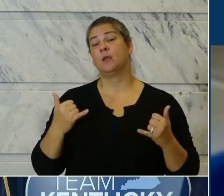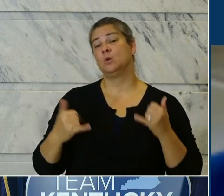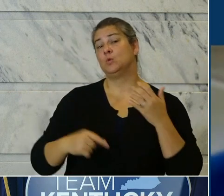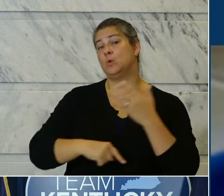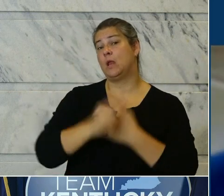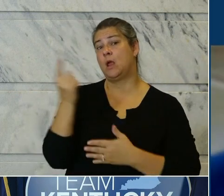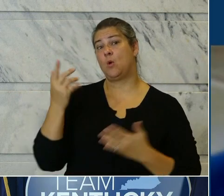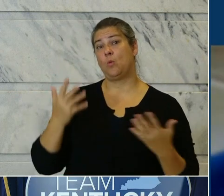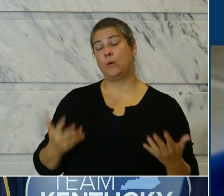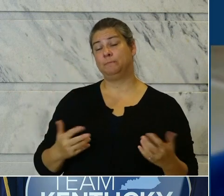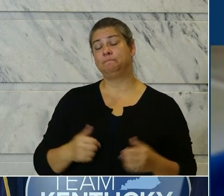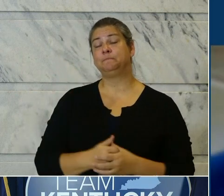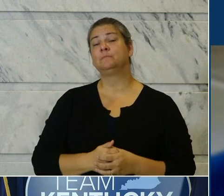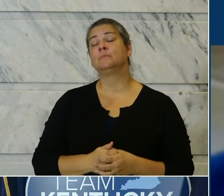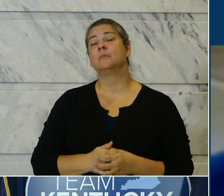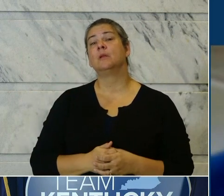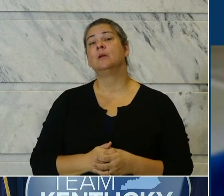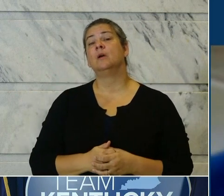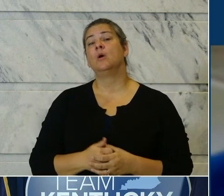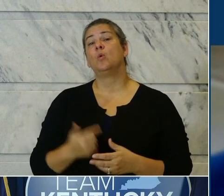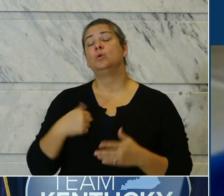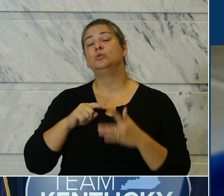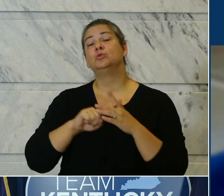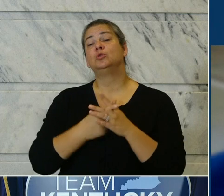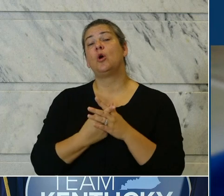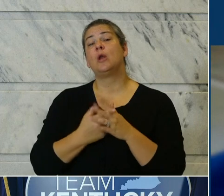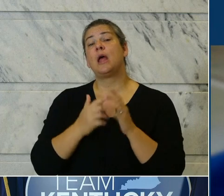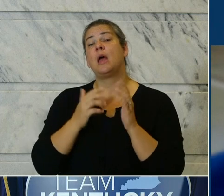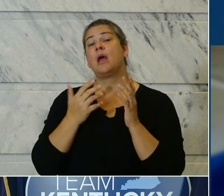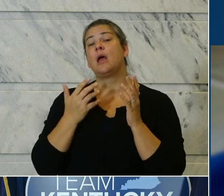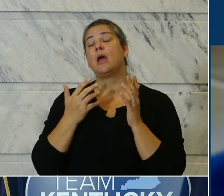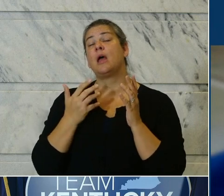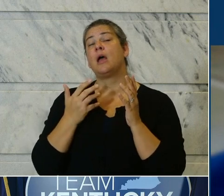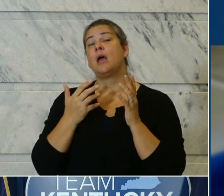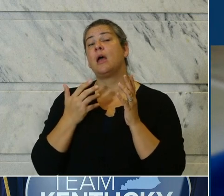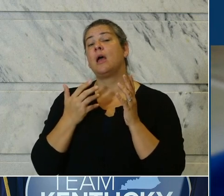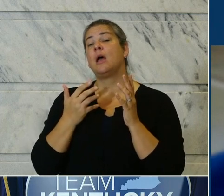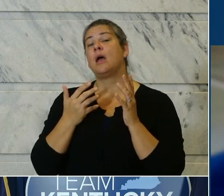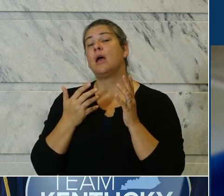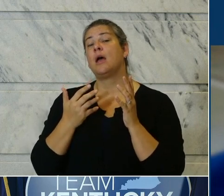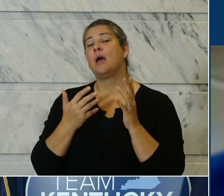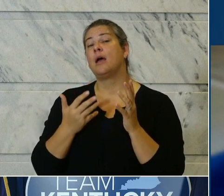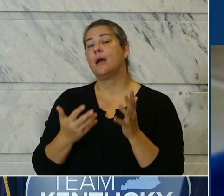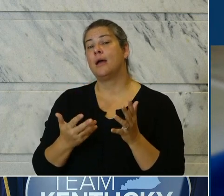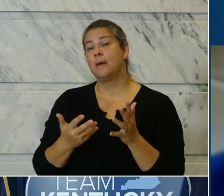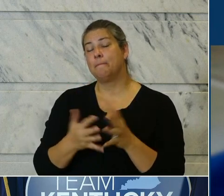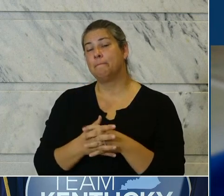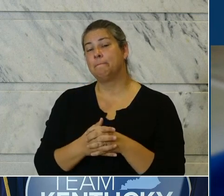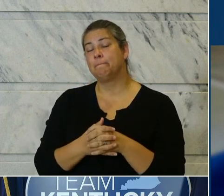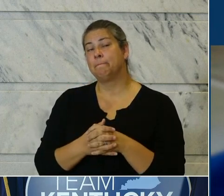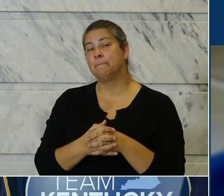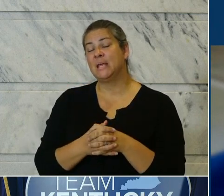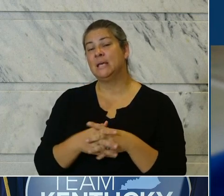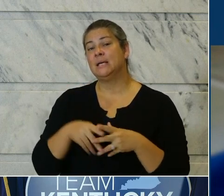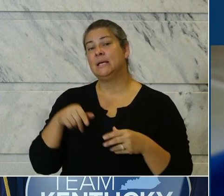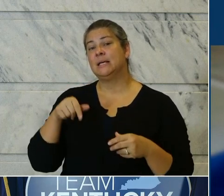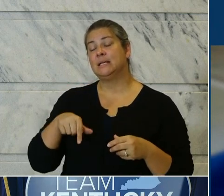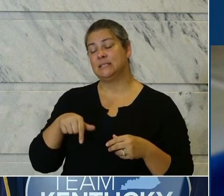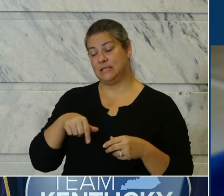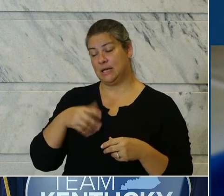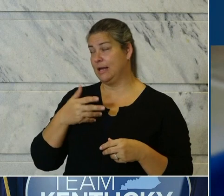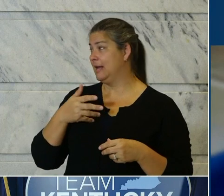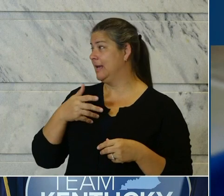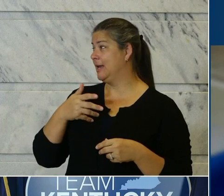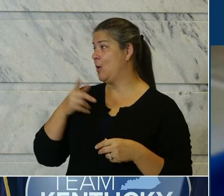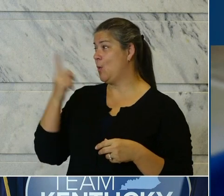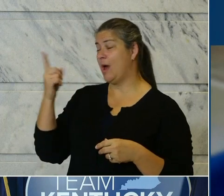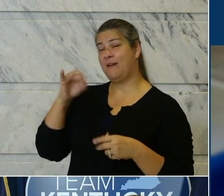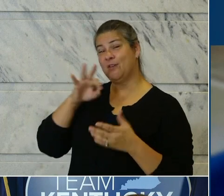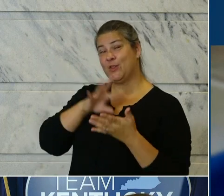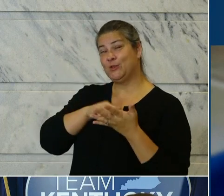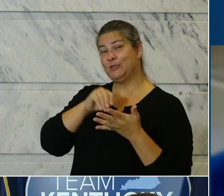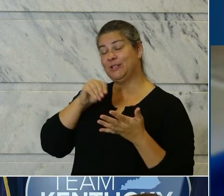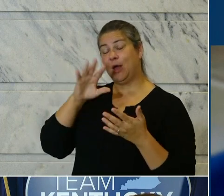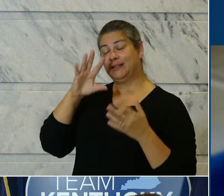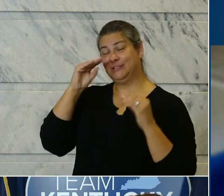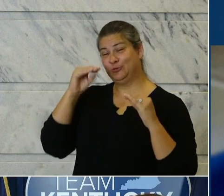APART OF SO TODAY- WE START.